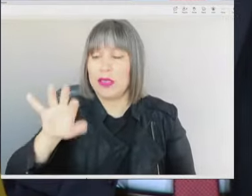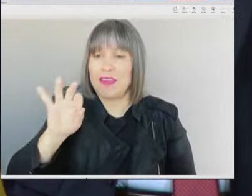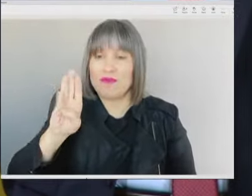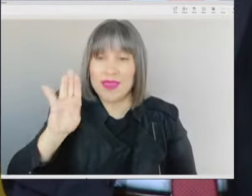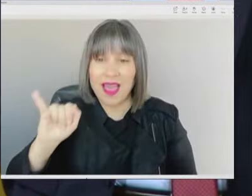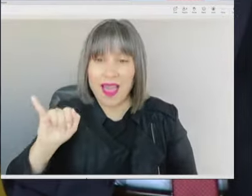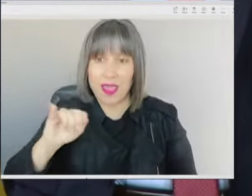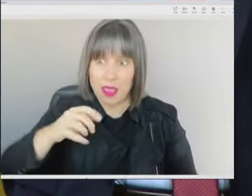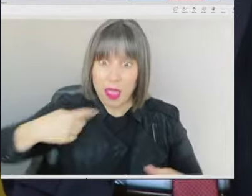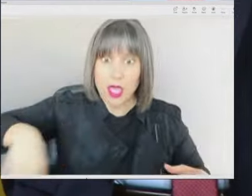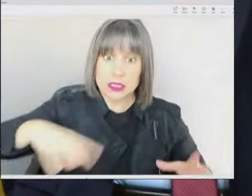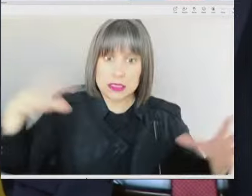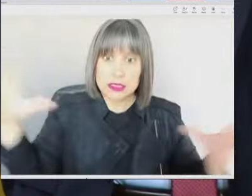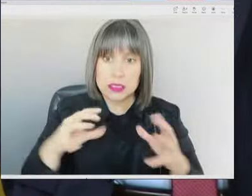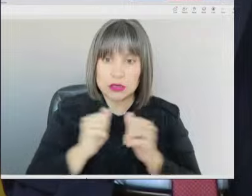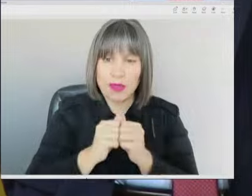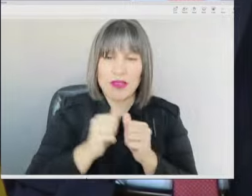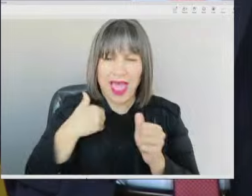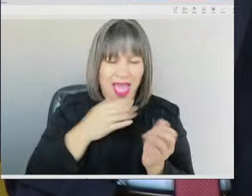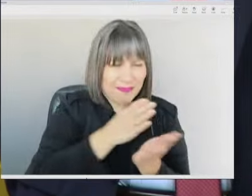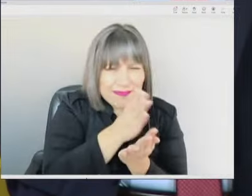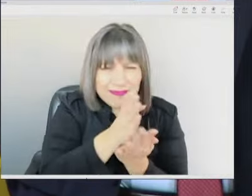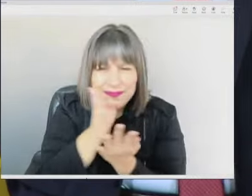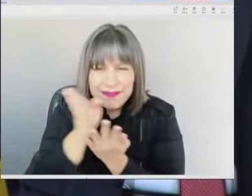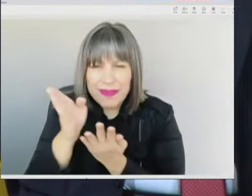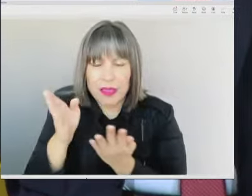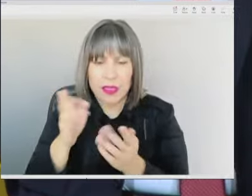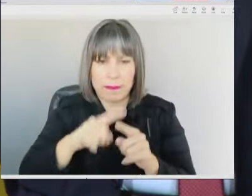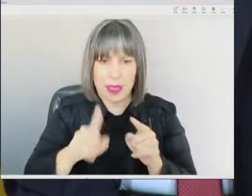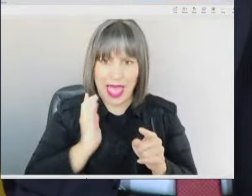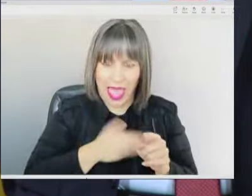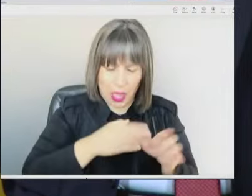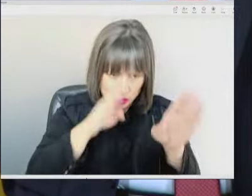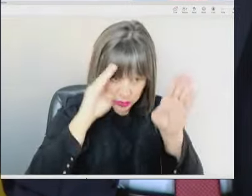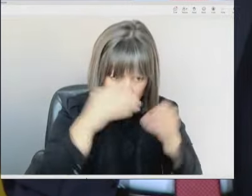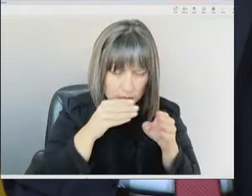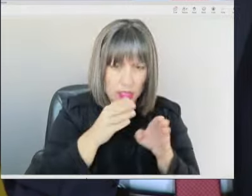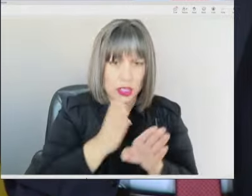has their own focus areas, but ours without question, is to preemptively stop the money